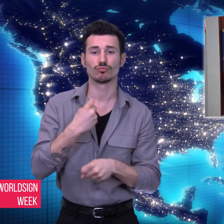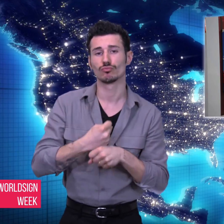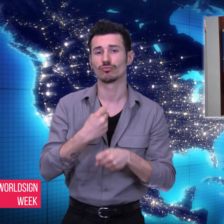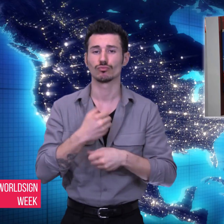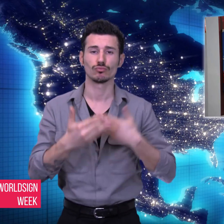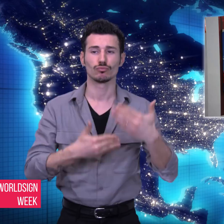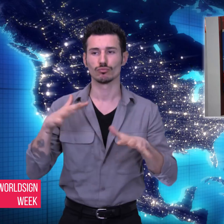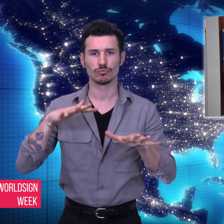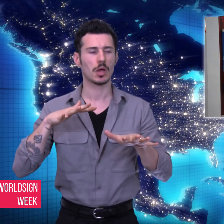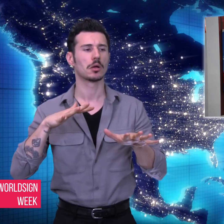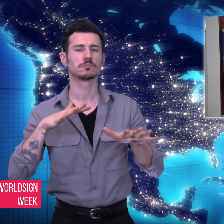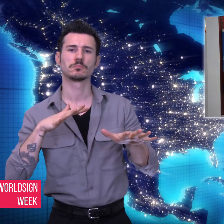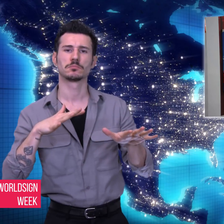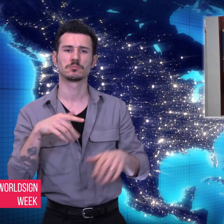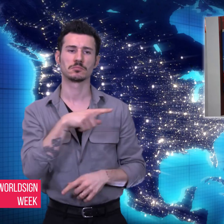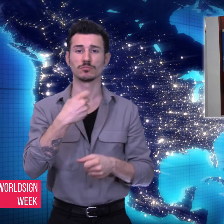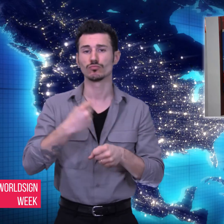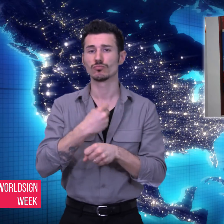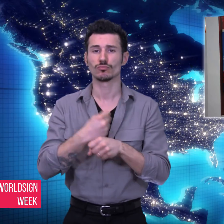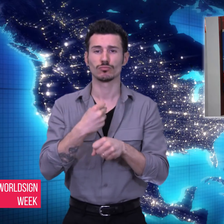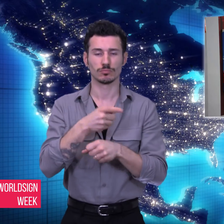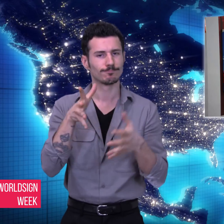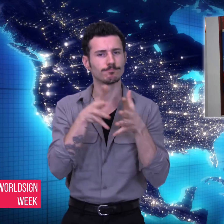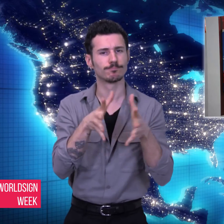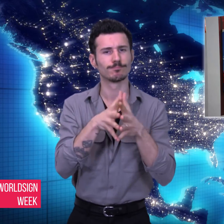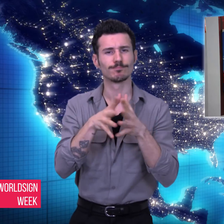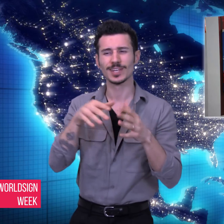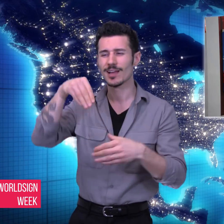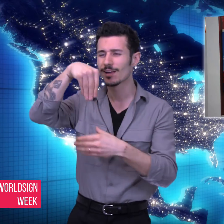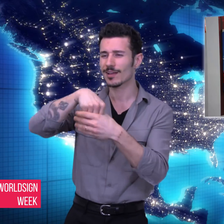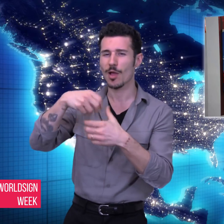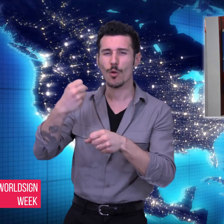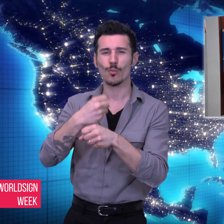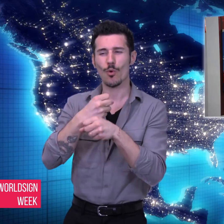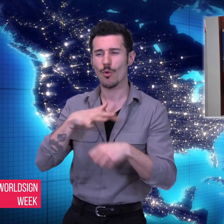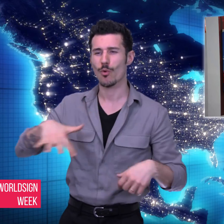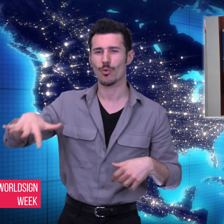“[feel] any discrimination” at her workplace.